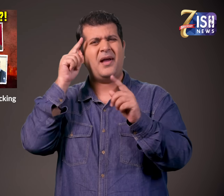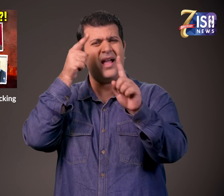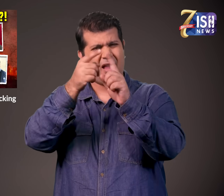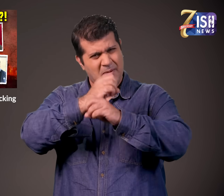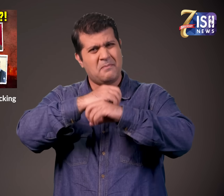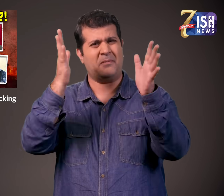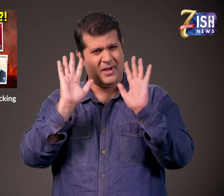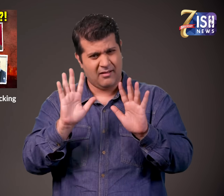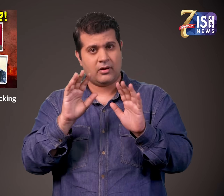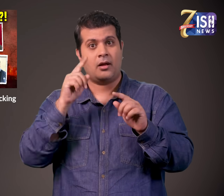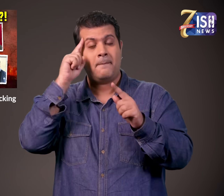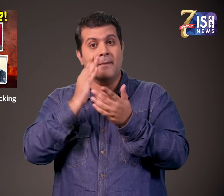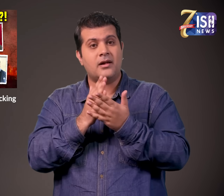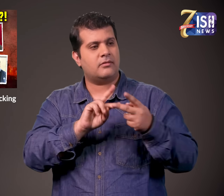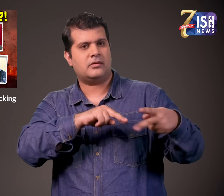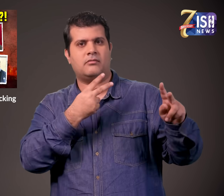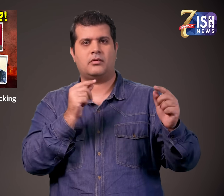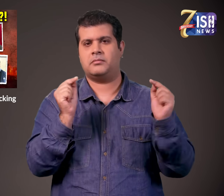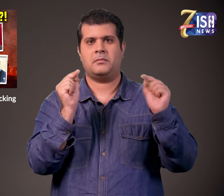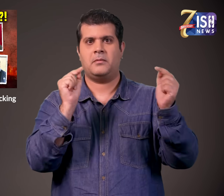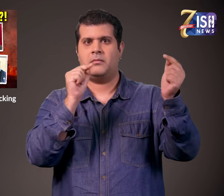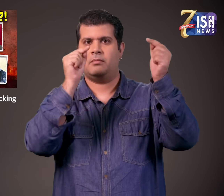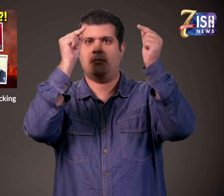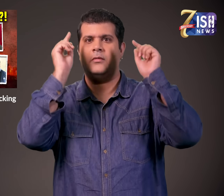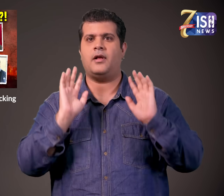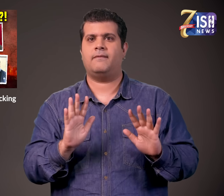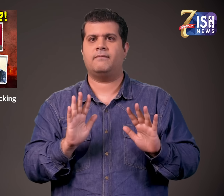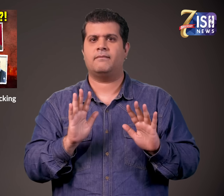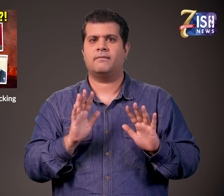Even though both share extremist roots, their different ideologies created disagreements.